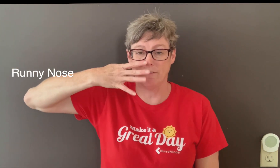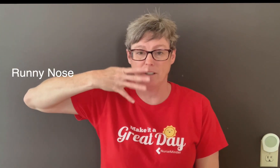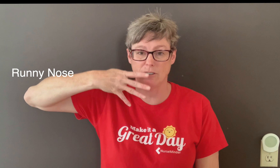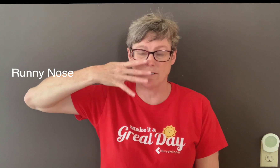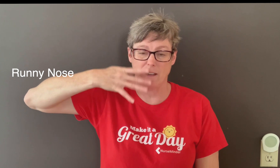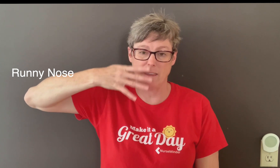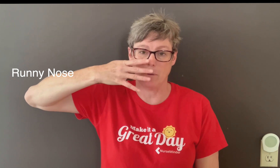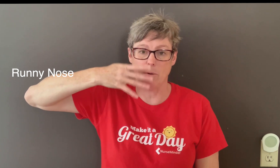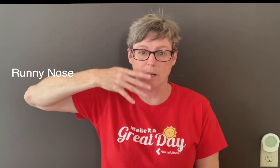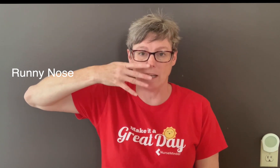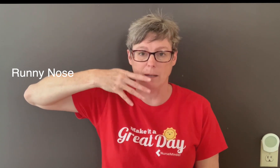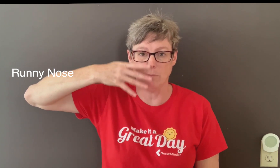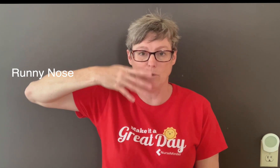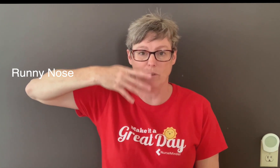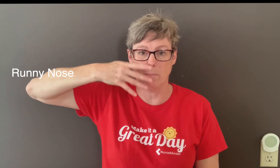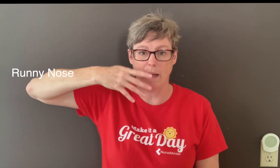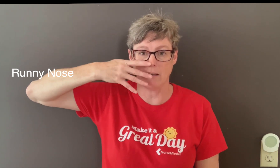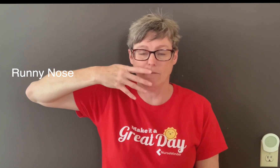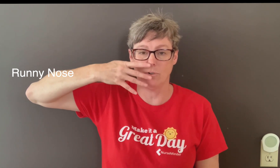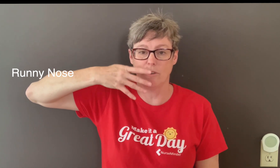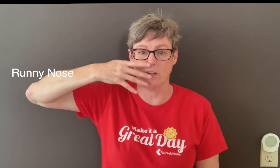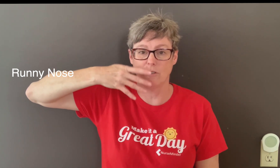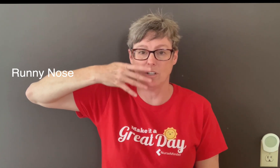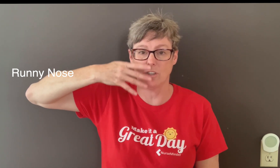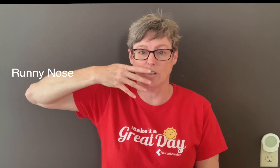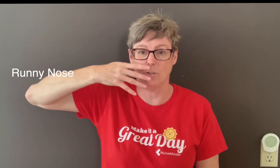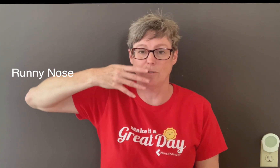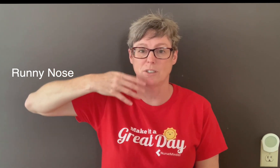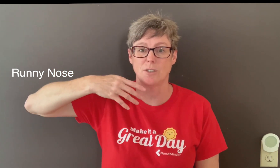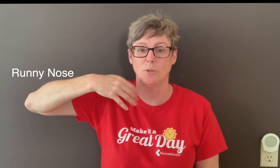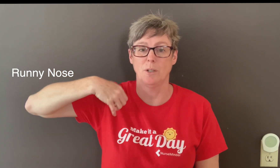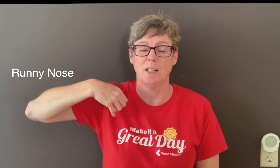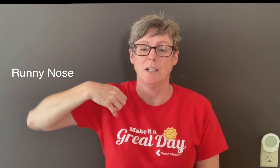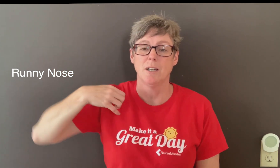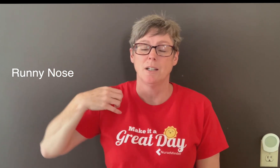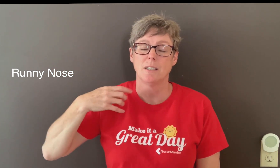fingers, fan them out, and move them back and forth underneath the nose to